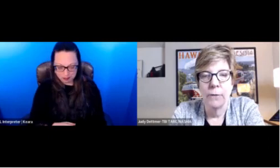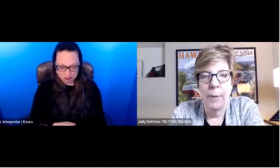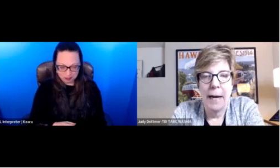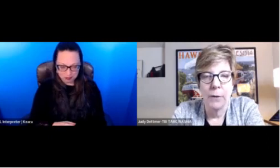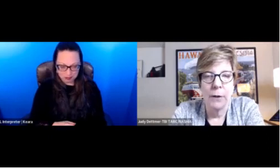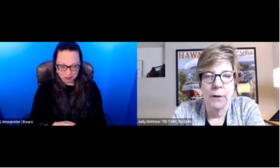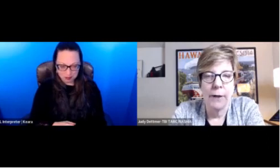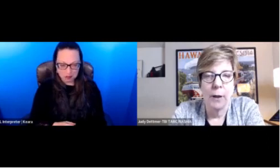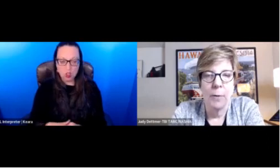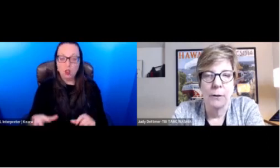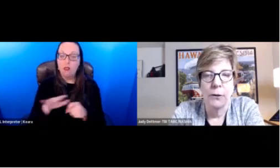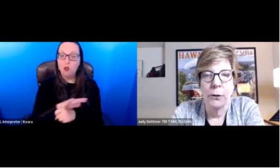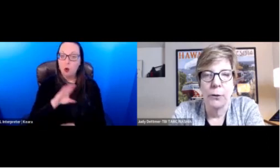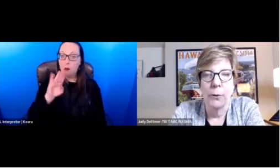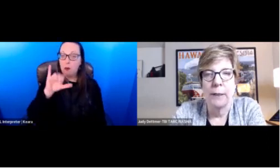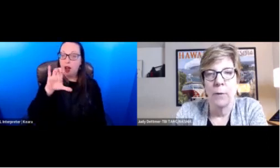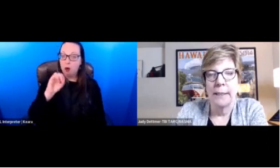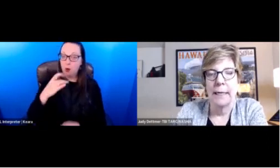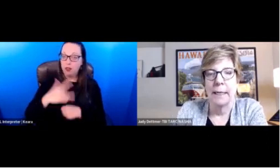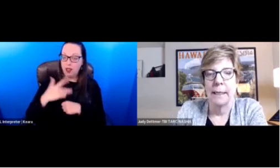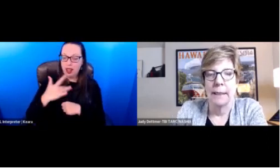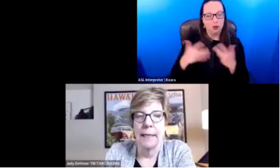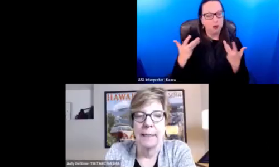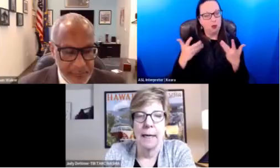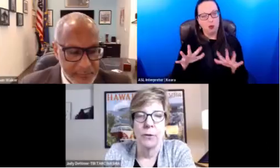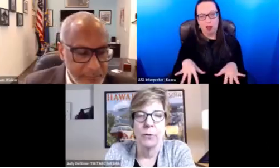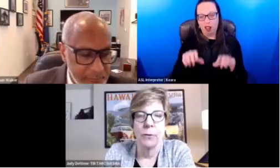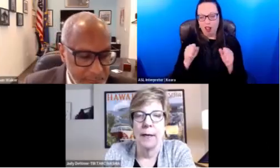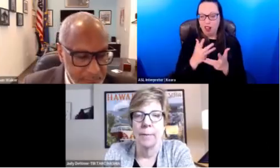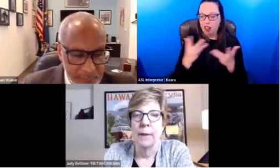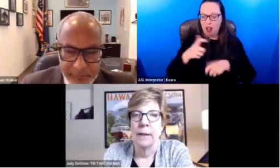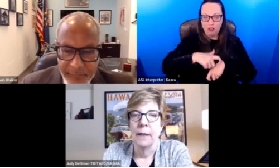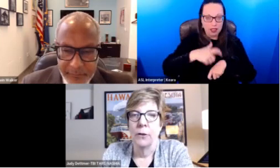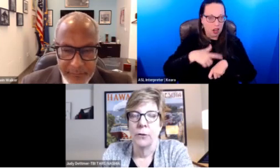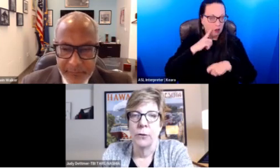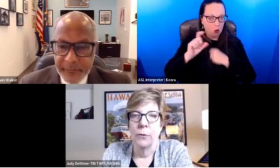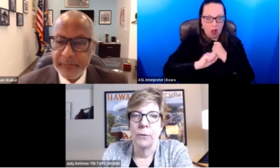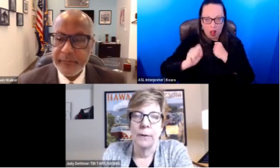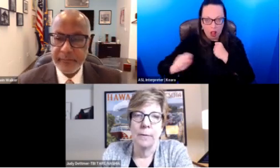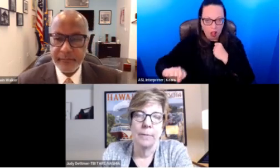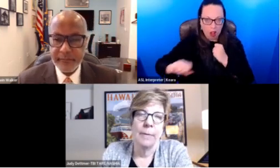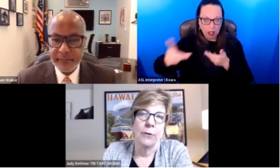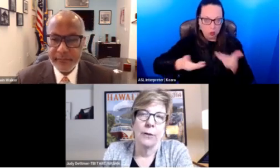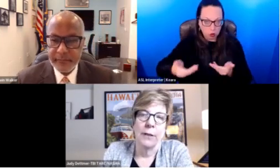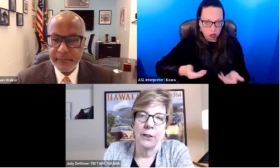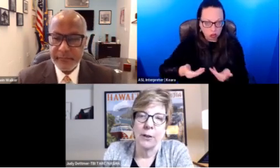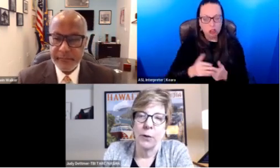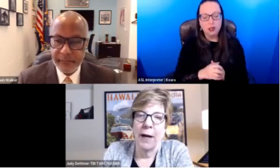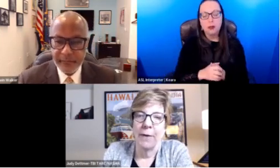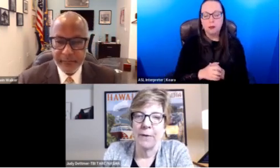full bios are available to you. We didn't want to take a lot of time to, to do major introductions when you have that